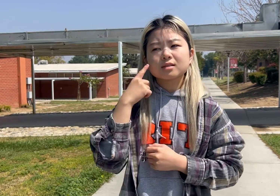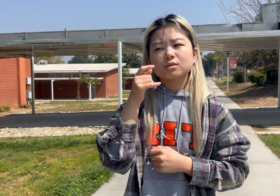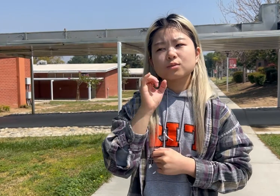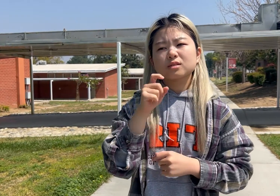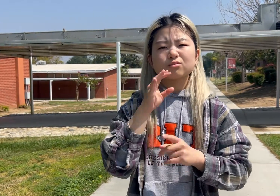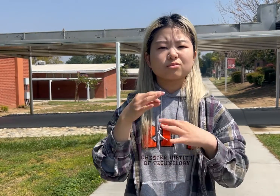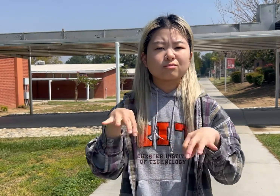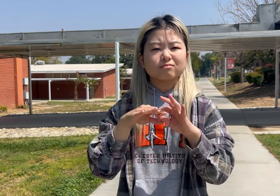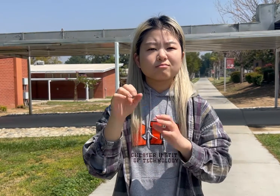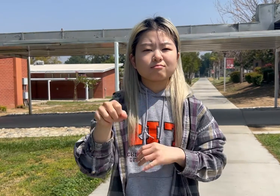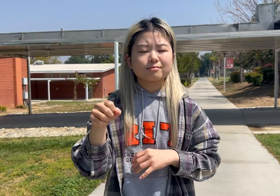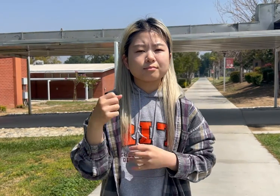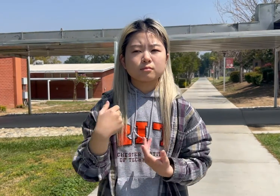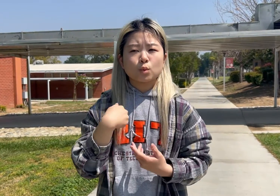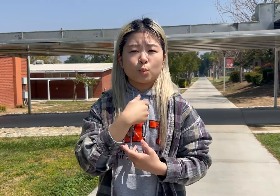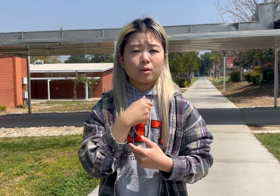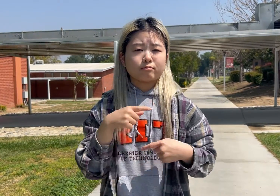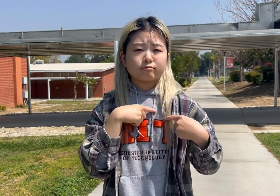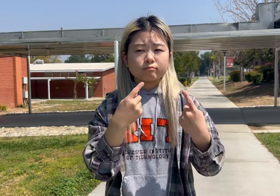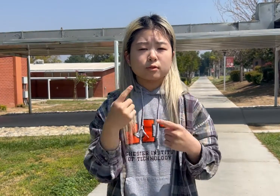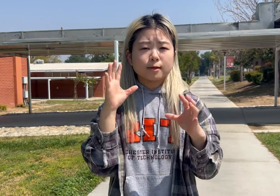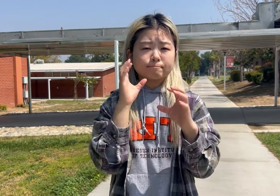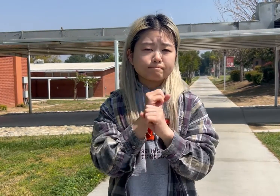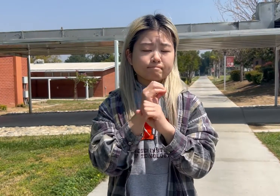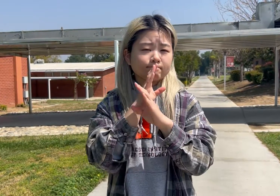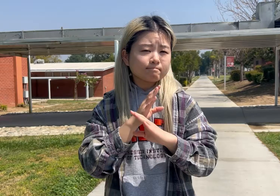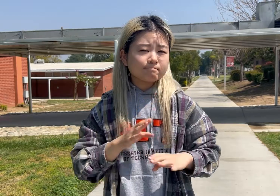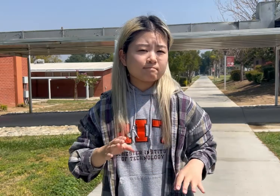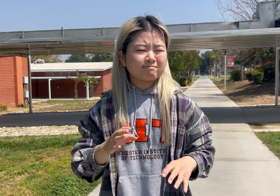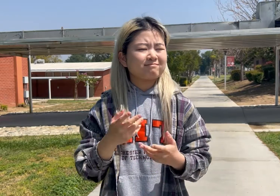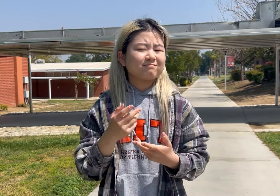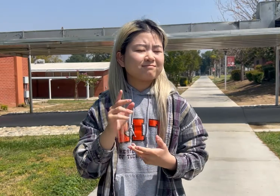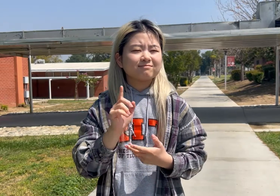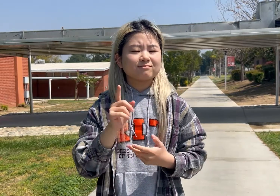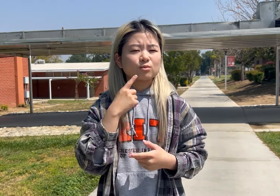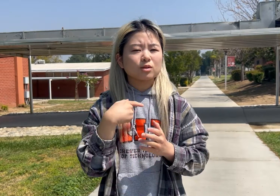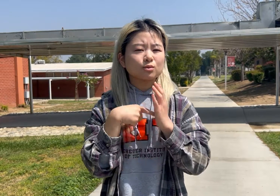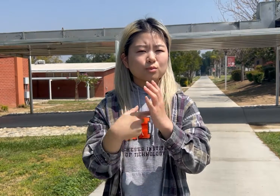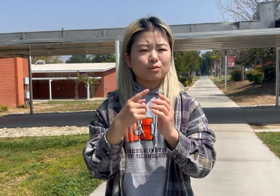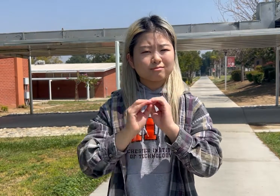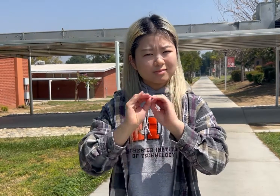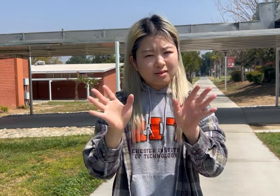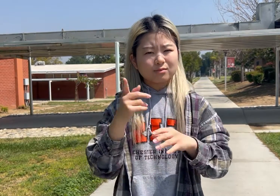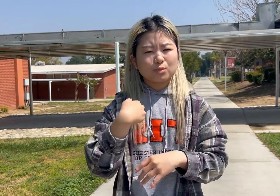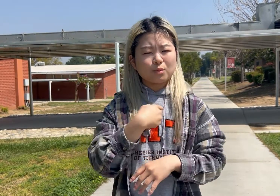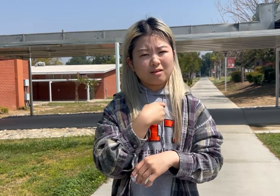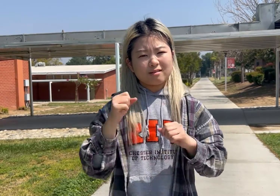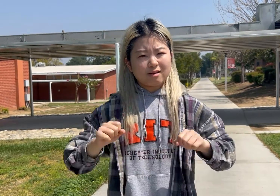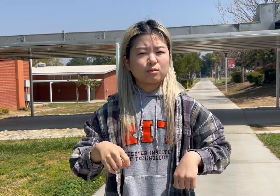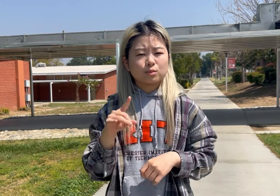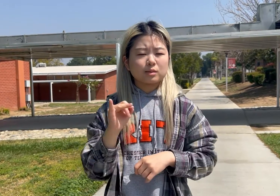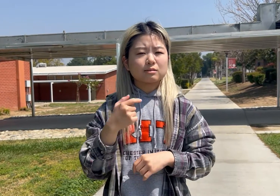It was definitely worth it. Asians have long been silent and we must change that.